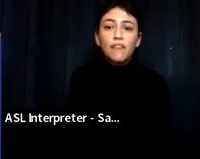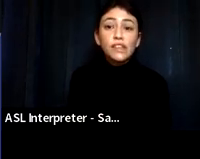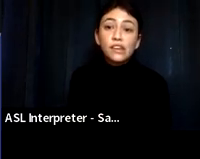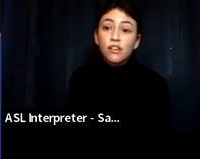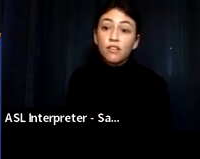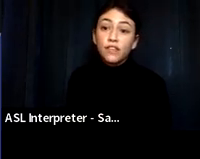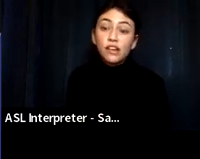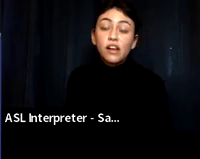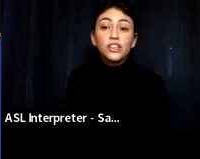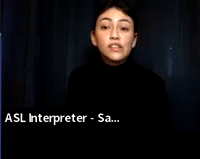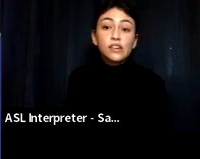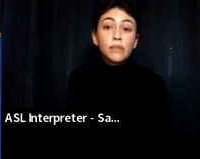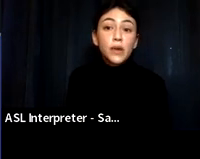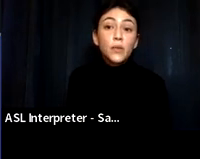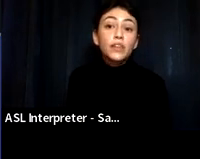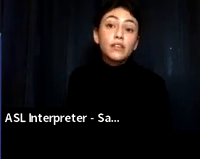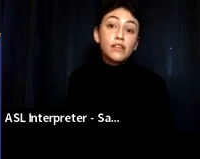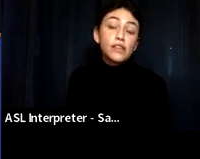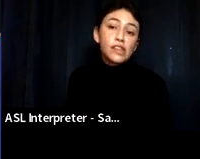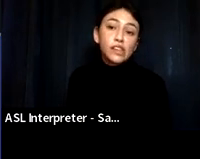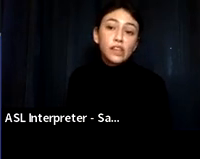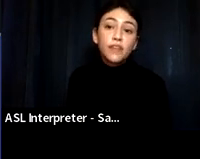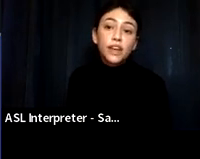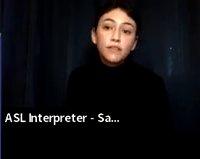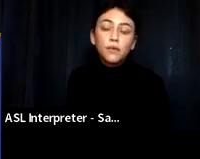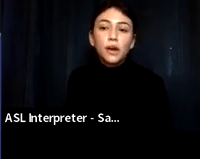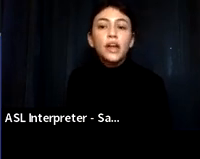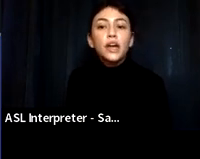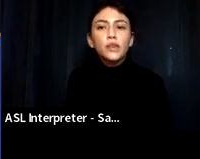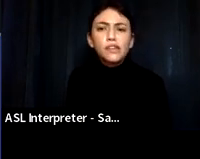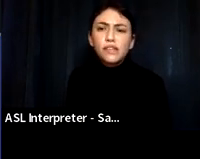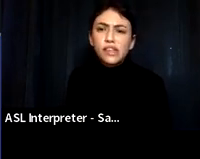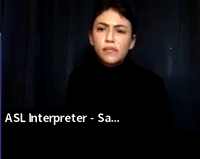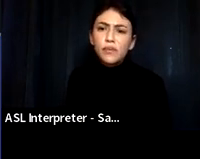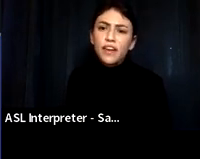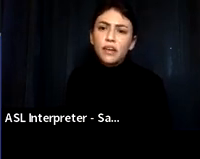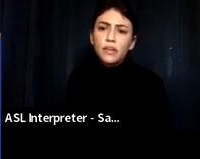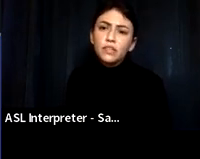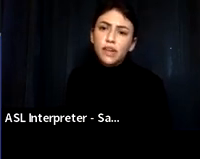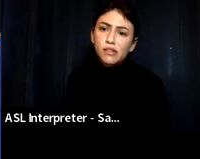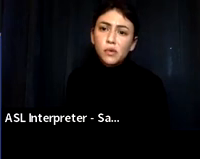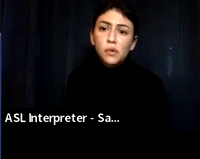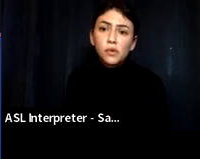I visited all of these colleges to compare what the services that they provided for, and what services they provide compared to my school.